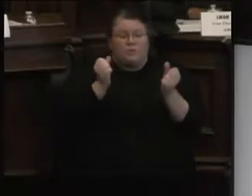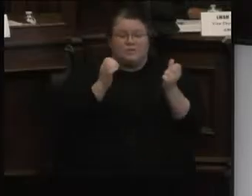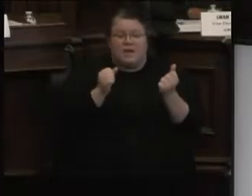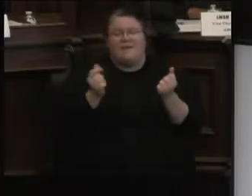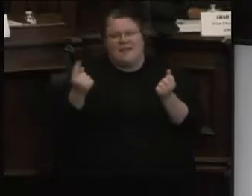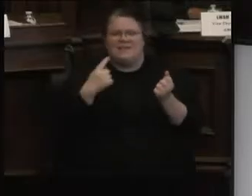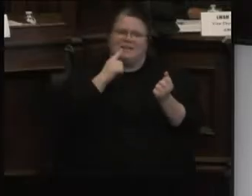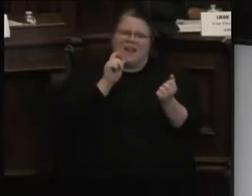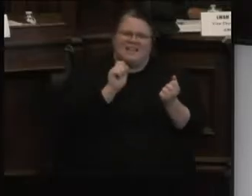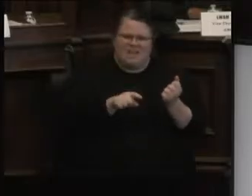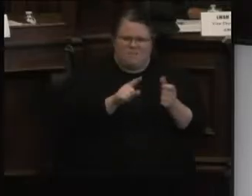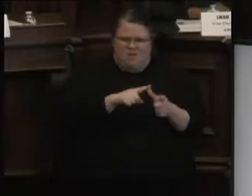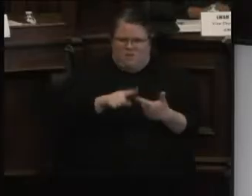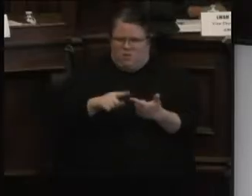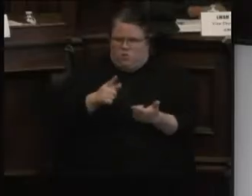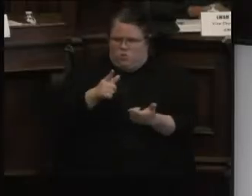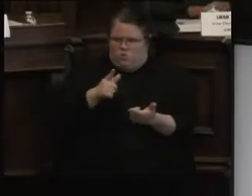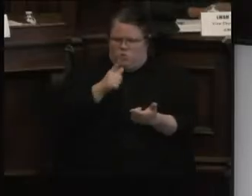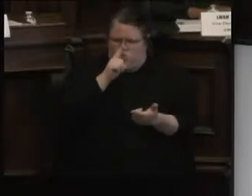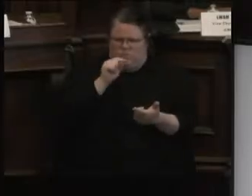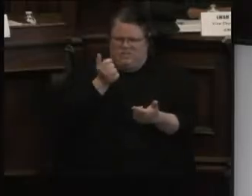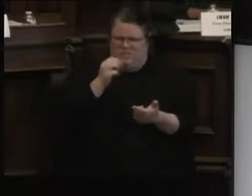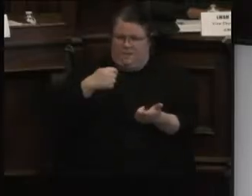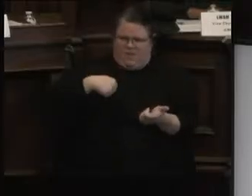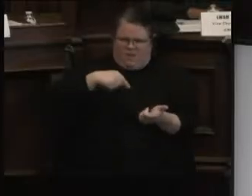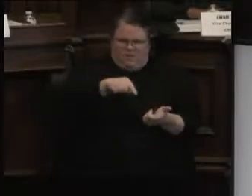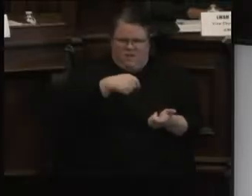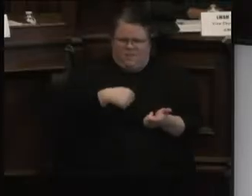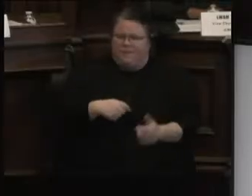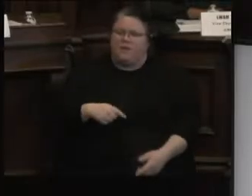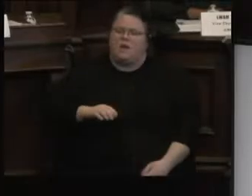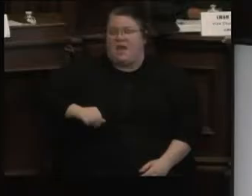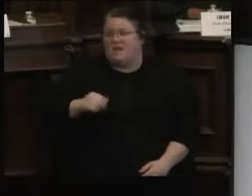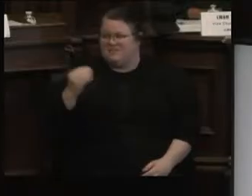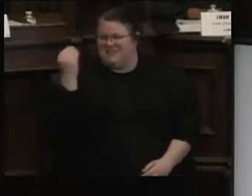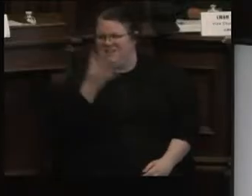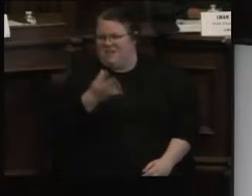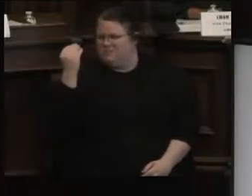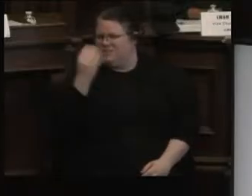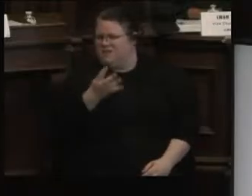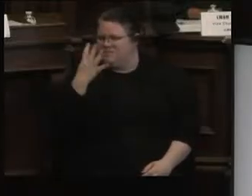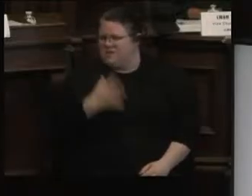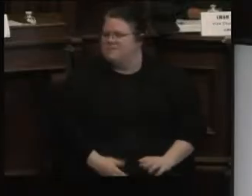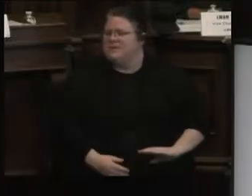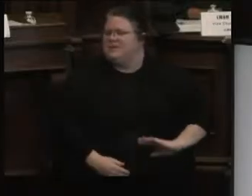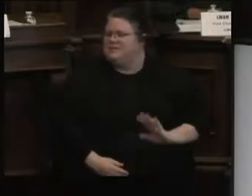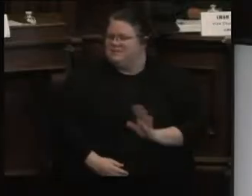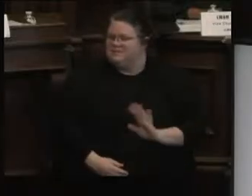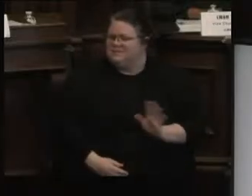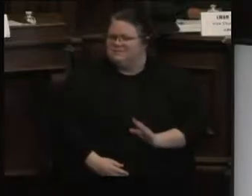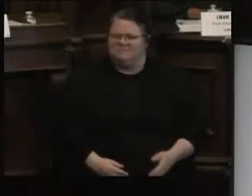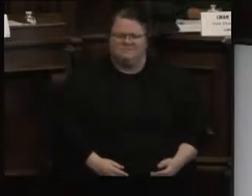interpreter will say, ask them. And then everything gets